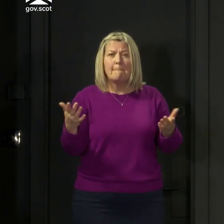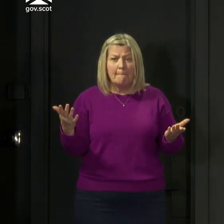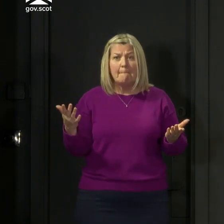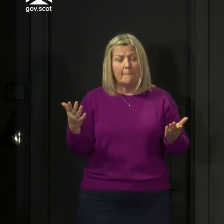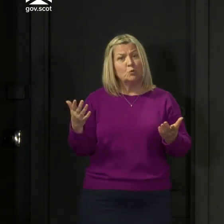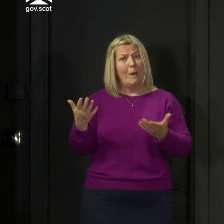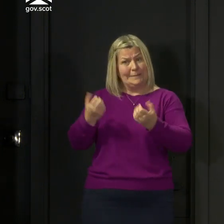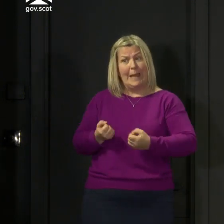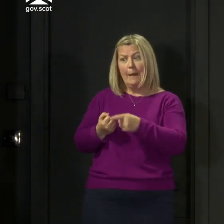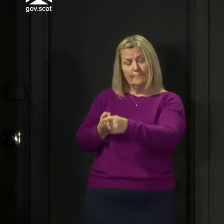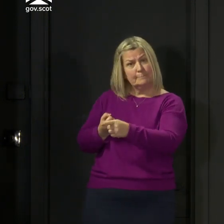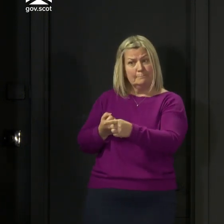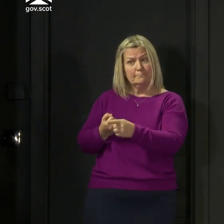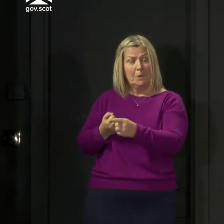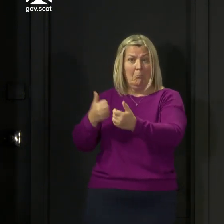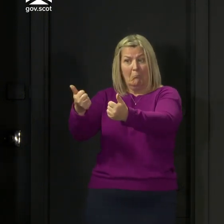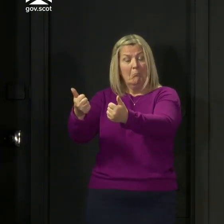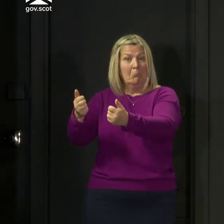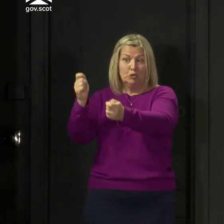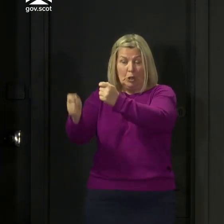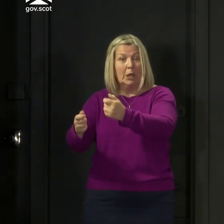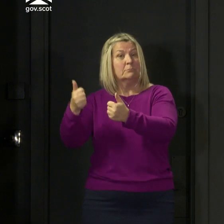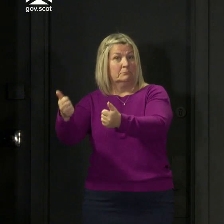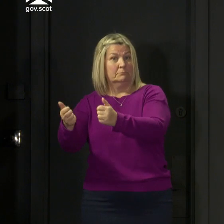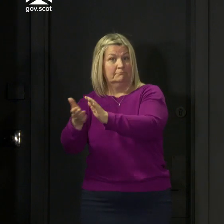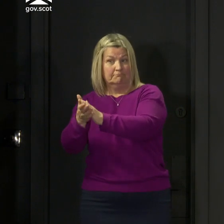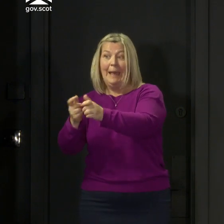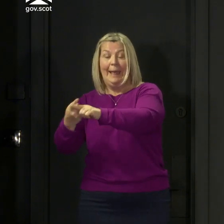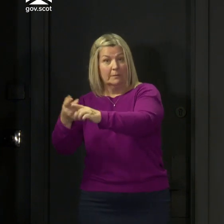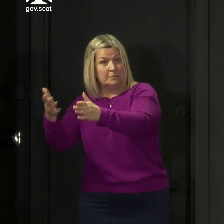that we might move at different speeds depending on the evidence. And I can't judge the right